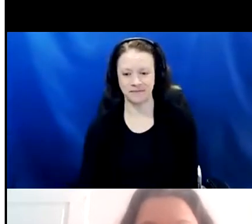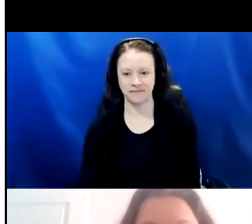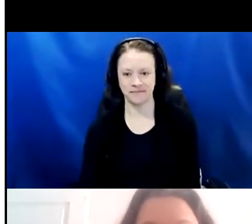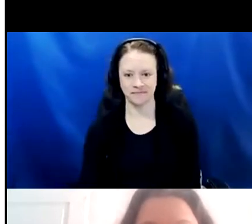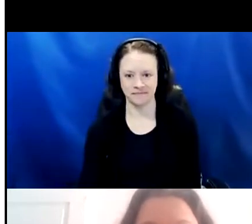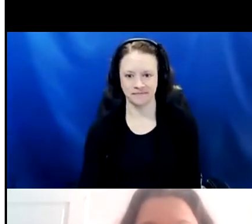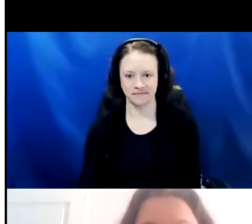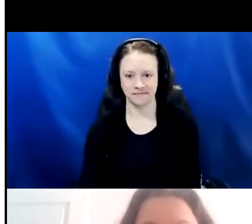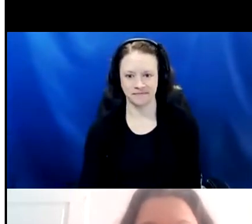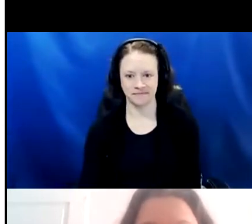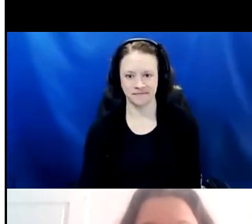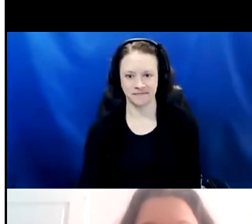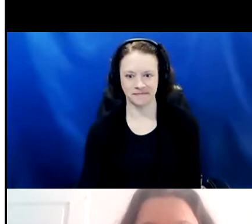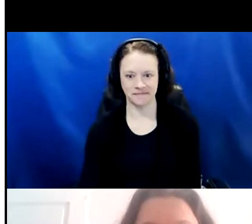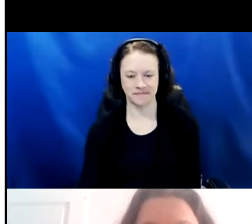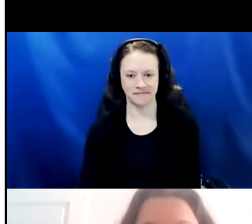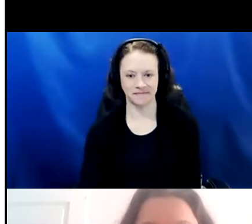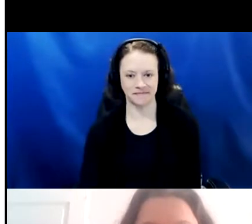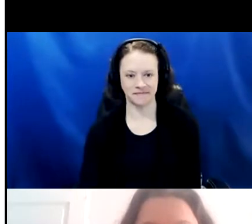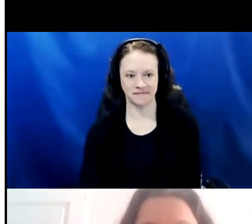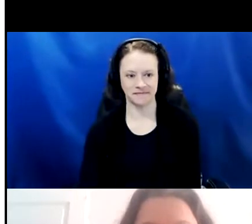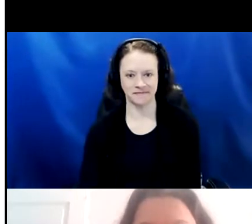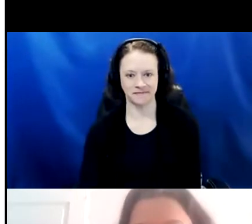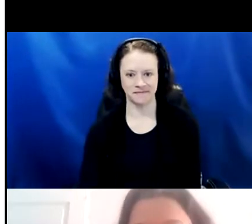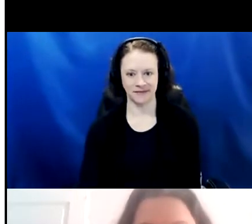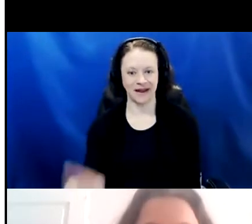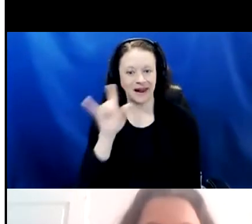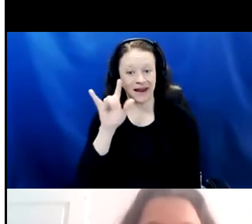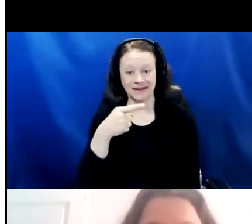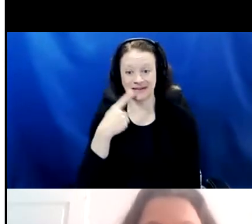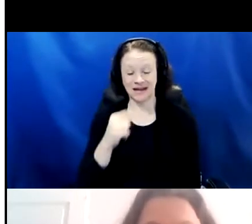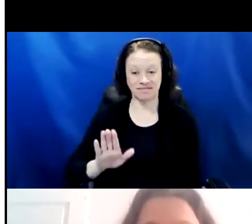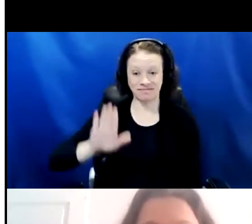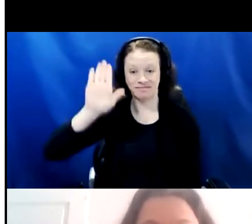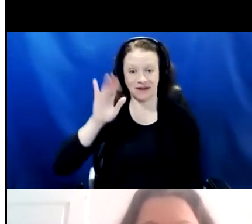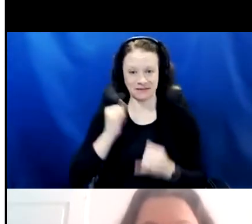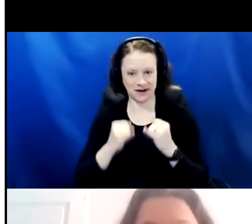As I said, raise your hand at the bottom of the screen at the end of the presentation, short presentation,